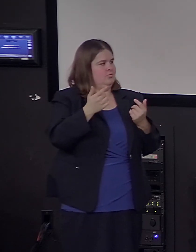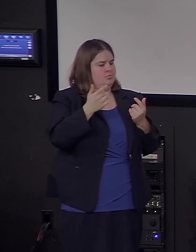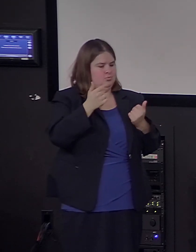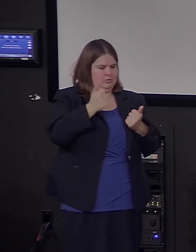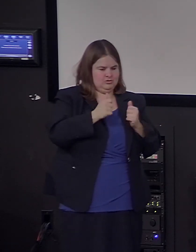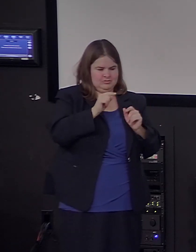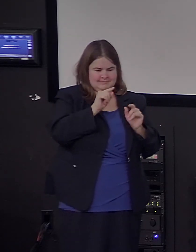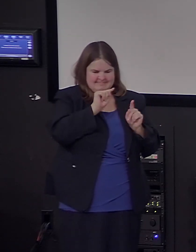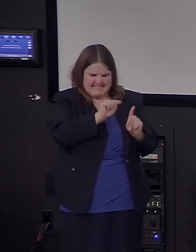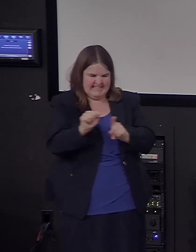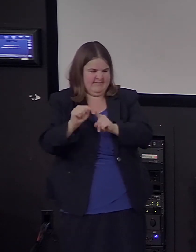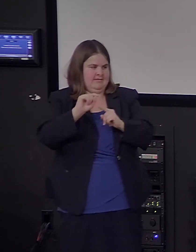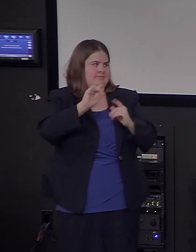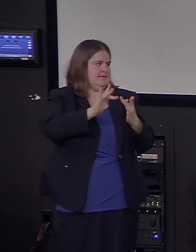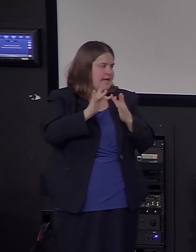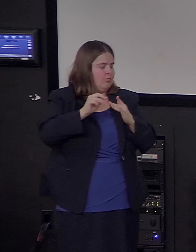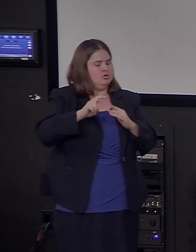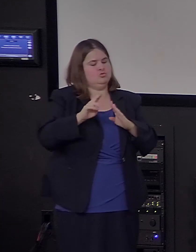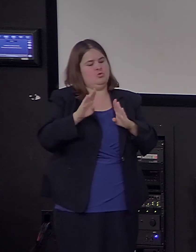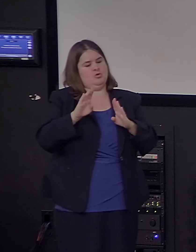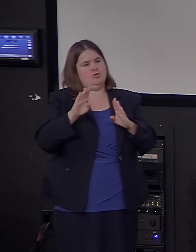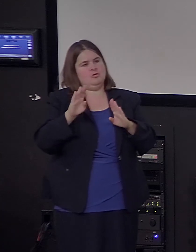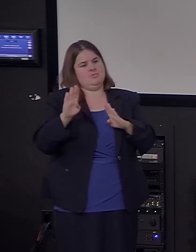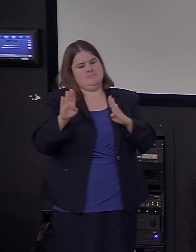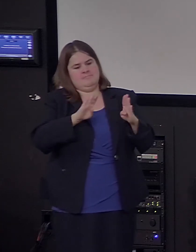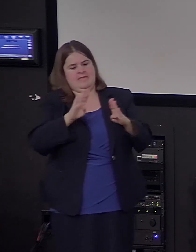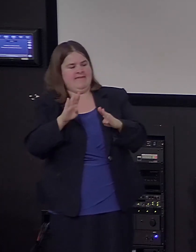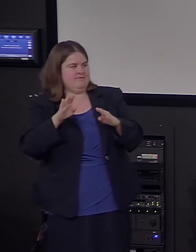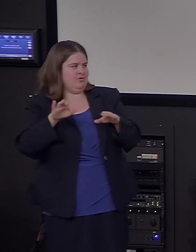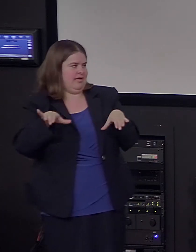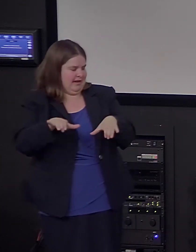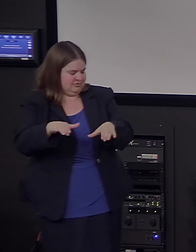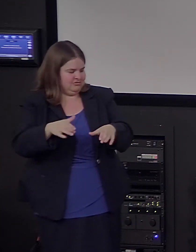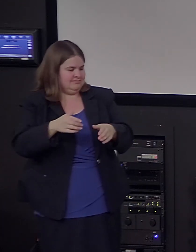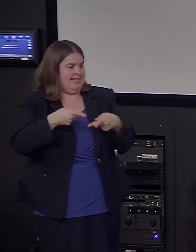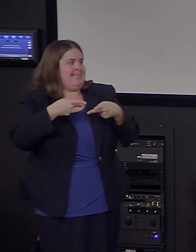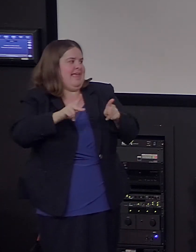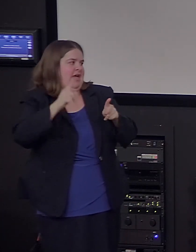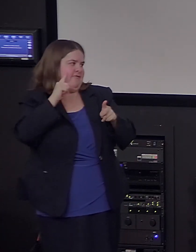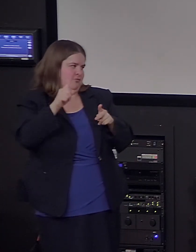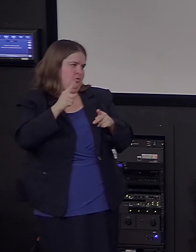or the individual behavioral competencies that allow for performance.